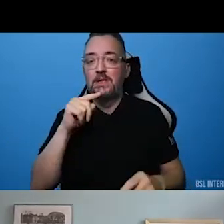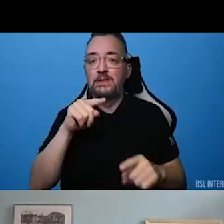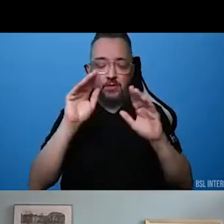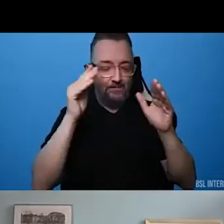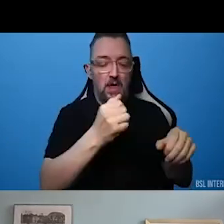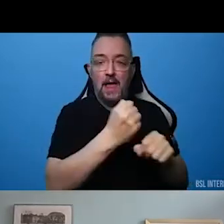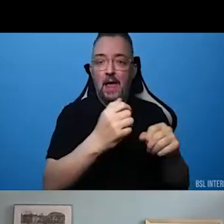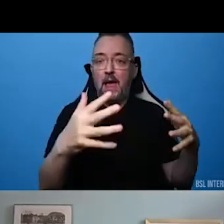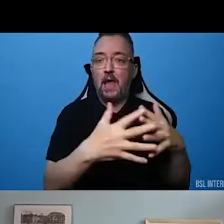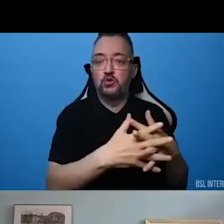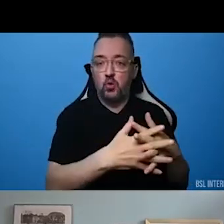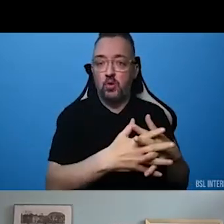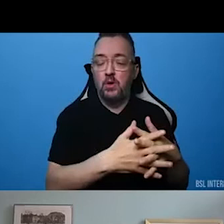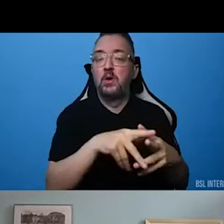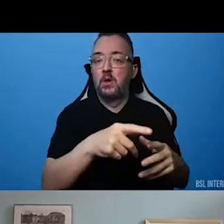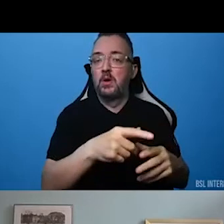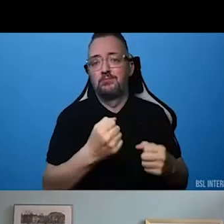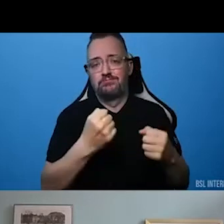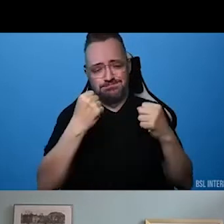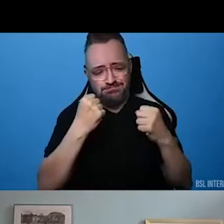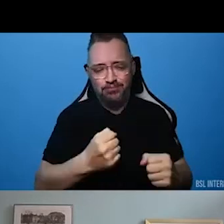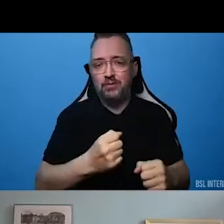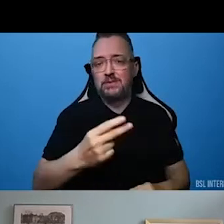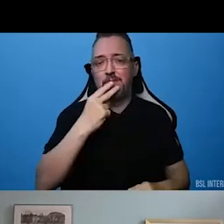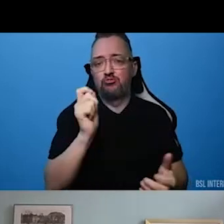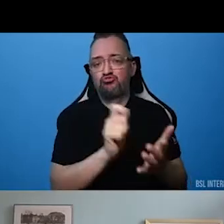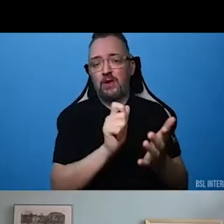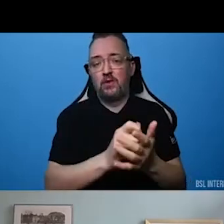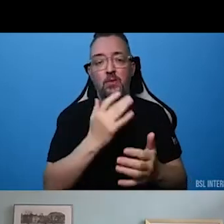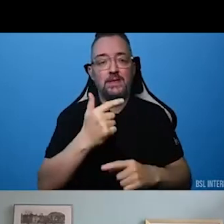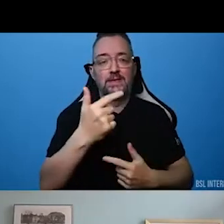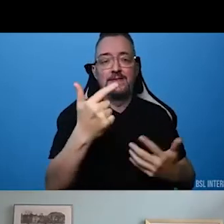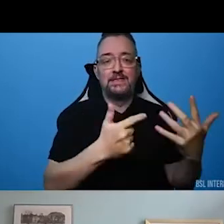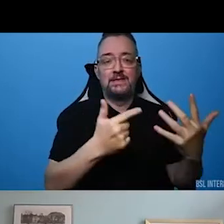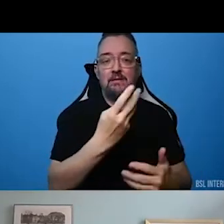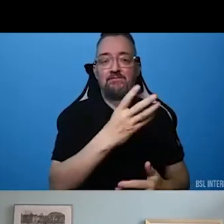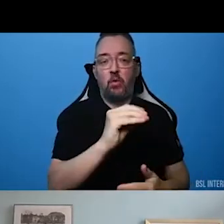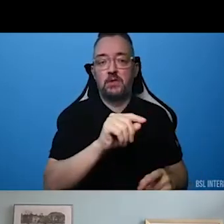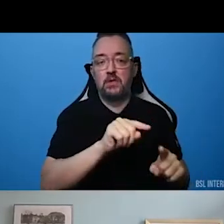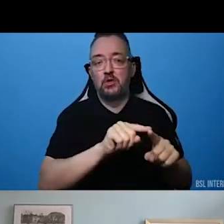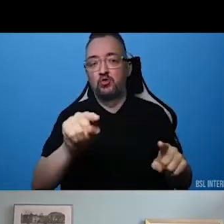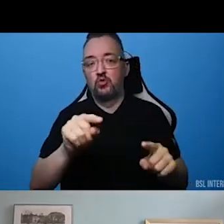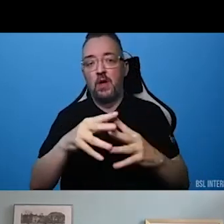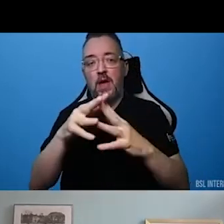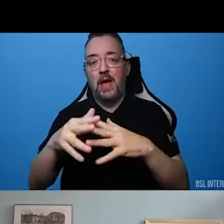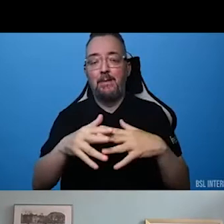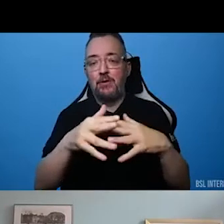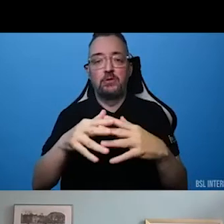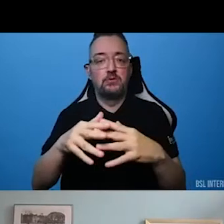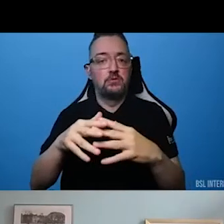which dominated the tobacco trade between the 1740s up to the American Revolution.